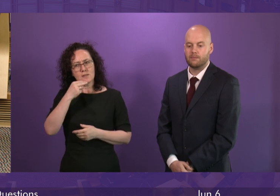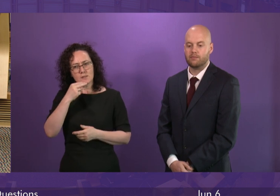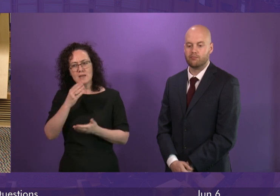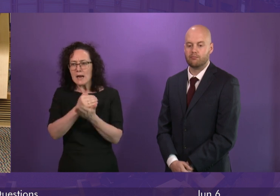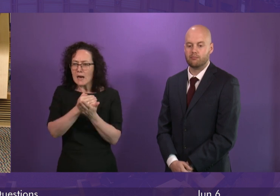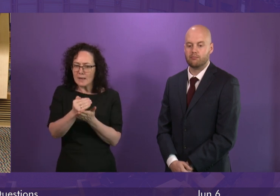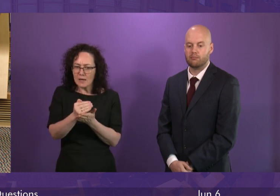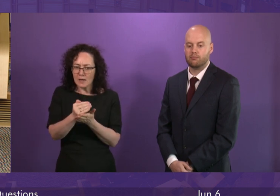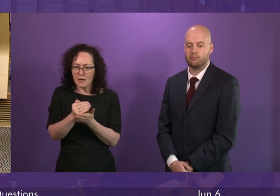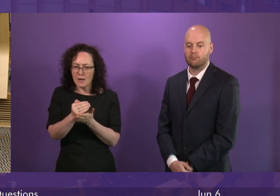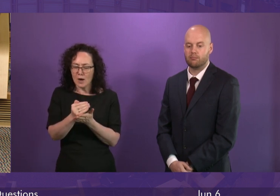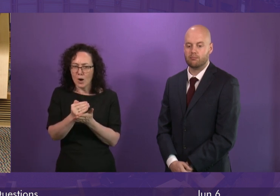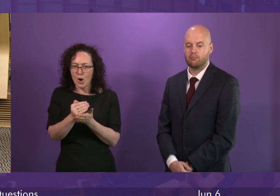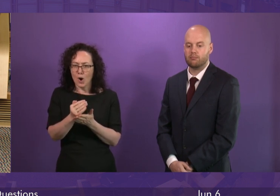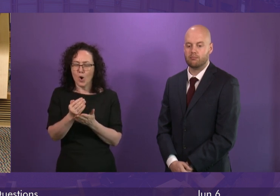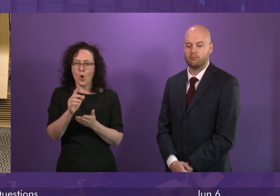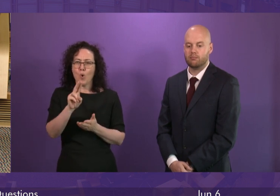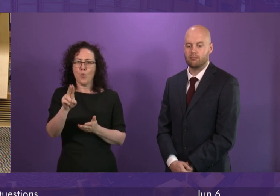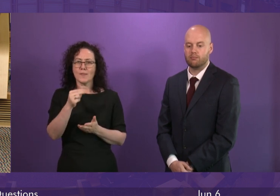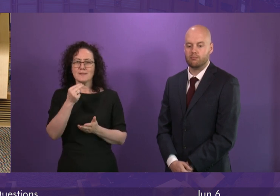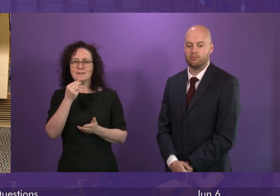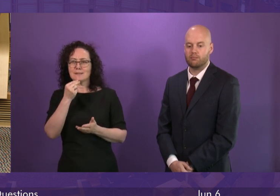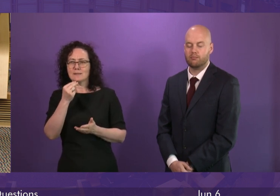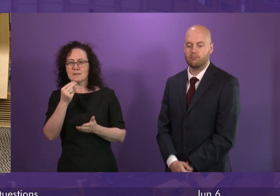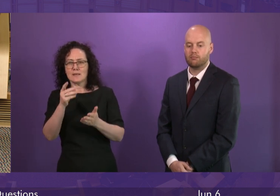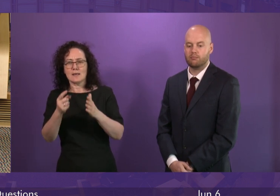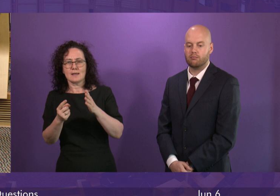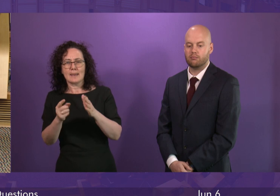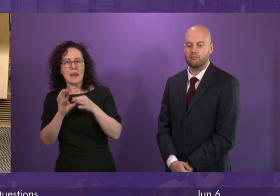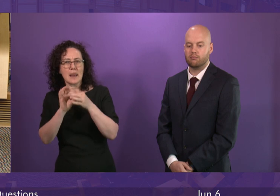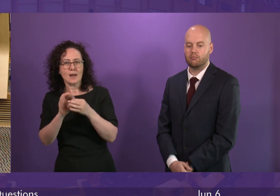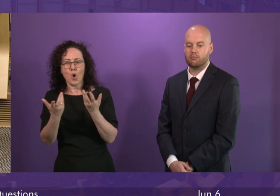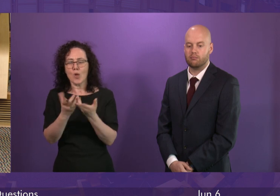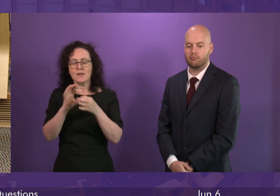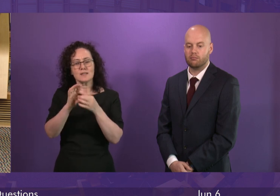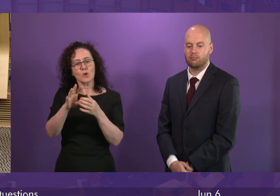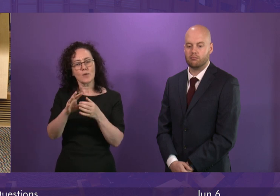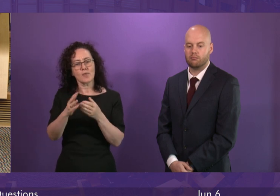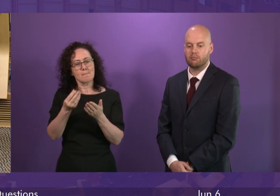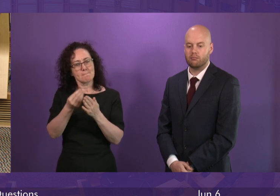Hamilton characterises money being handed over from one body to another does not get